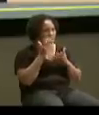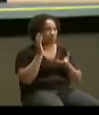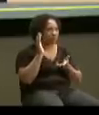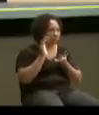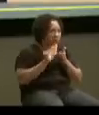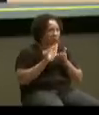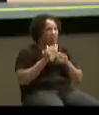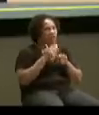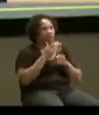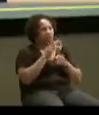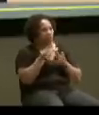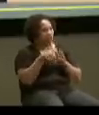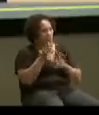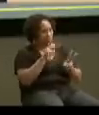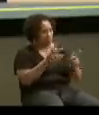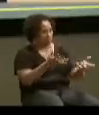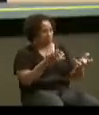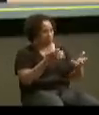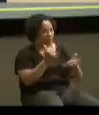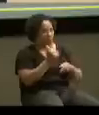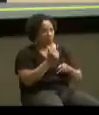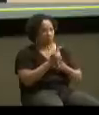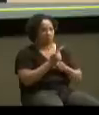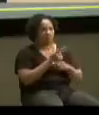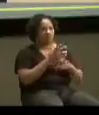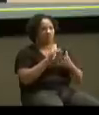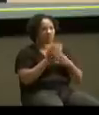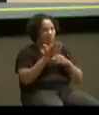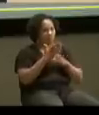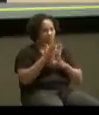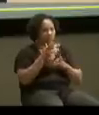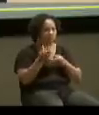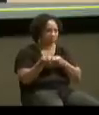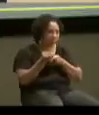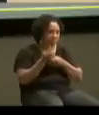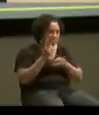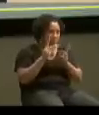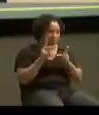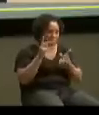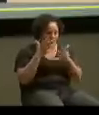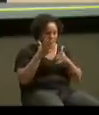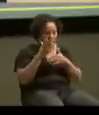THAT? THE PARTNERSHIP IS TO BRING IN THOSE WHO ALREADY HAVE COMPLETED